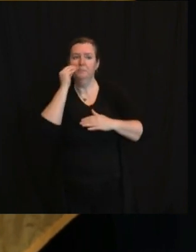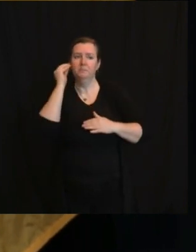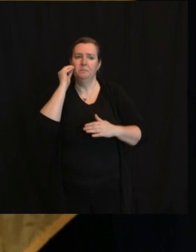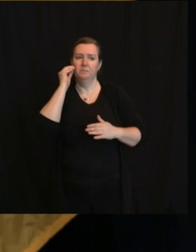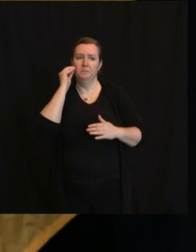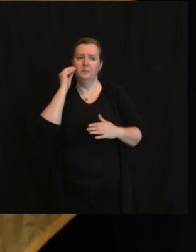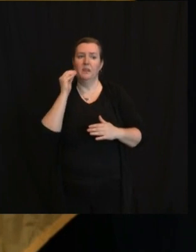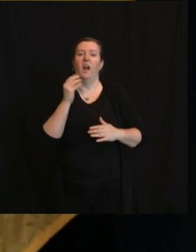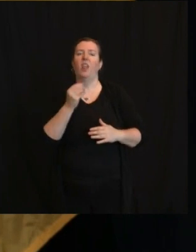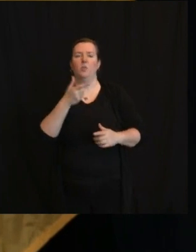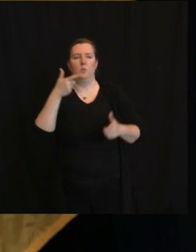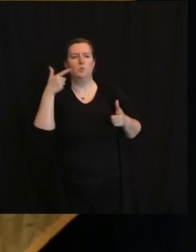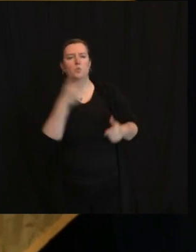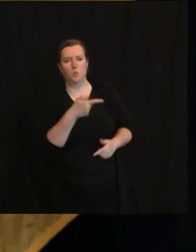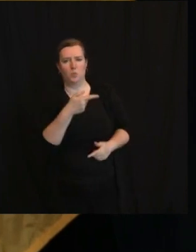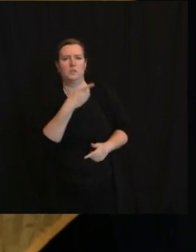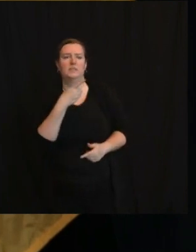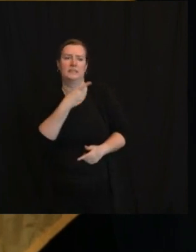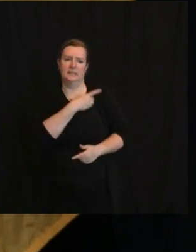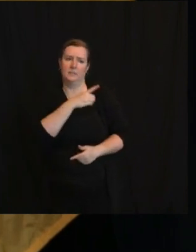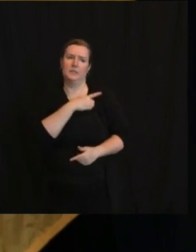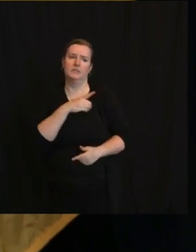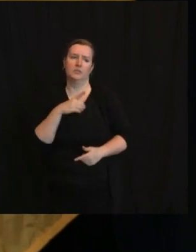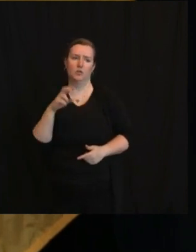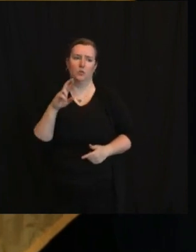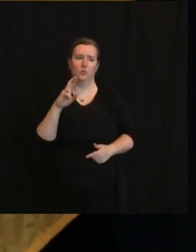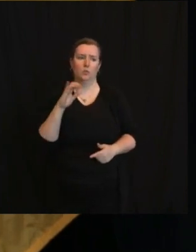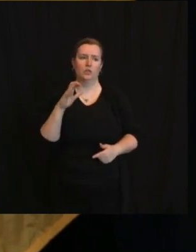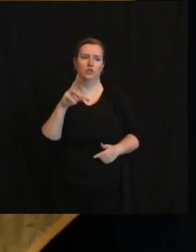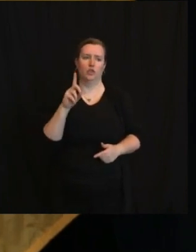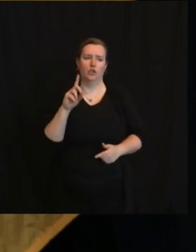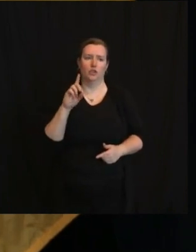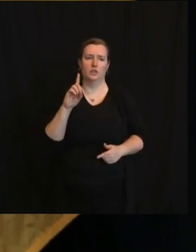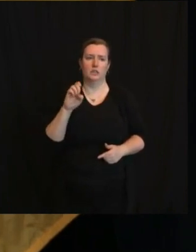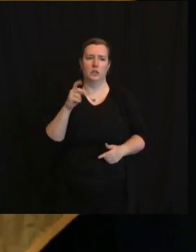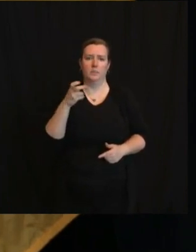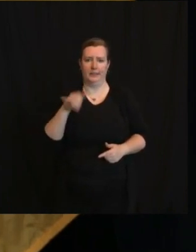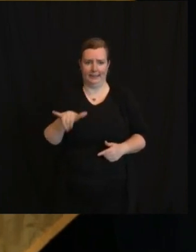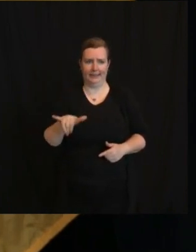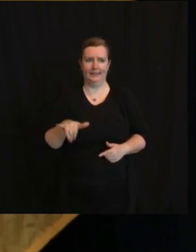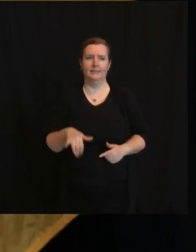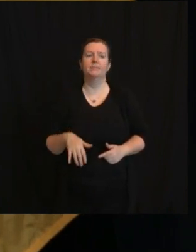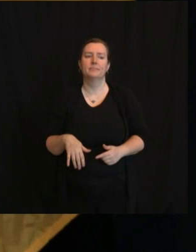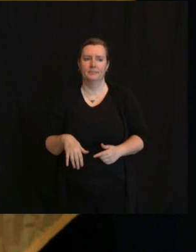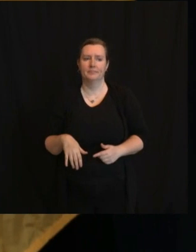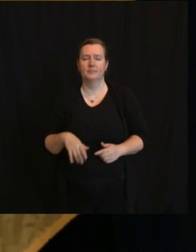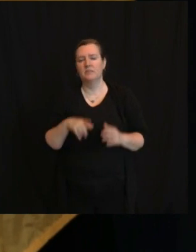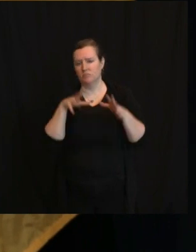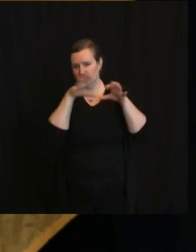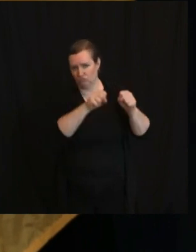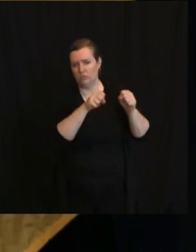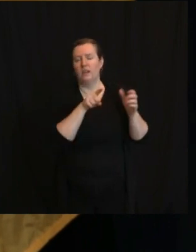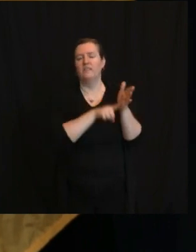IN THE HOME INVASION BUT ULTIMATELY THE OTHER THREE THAT WERE INVOLVED WITH THE SHOOTING